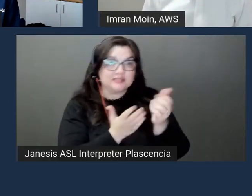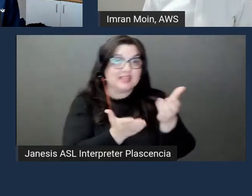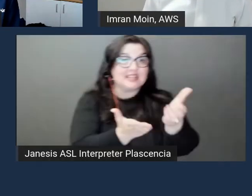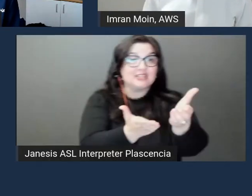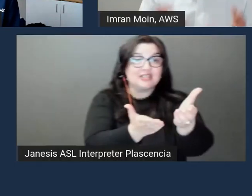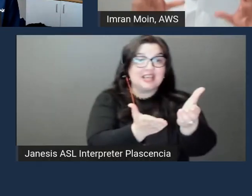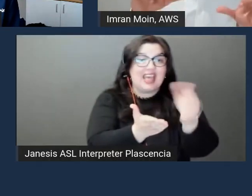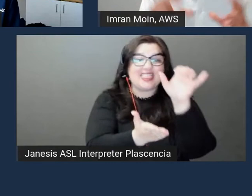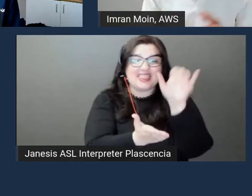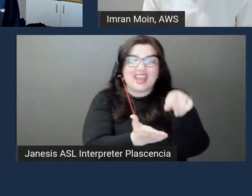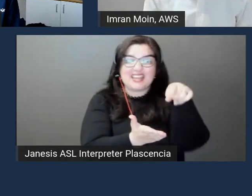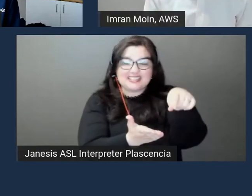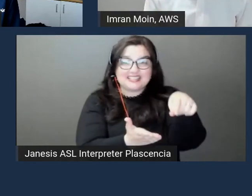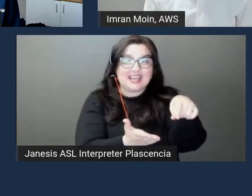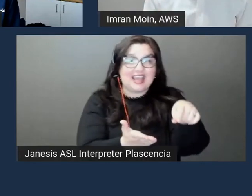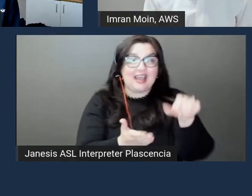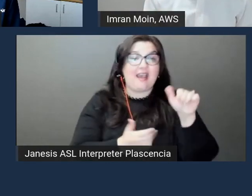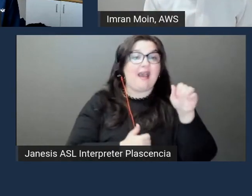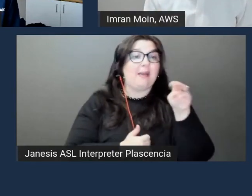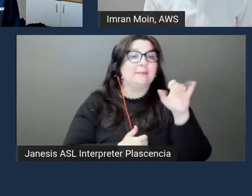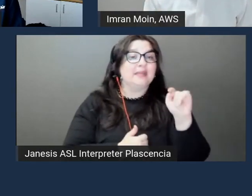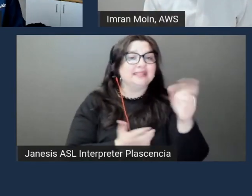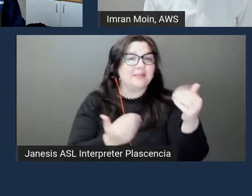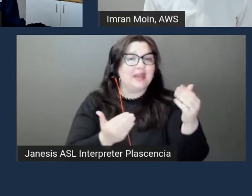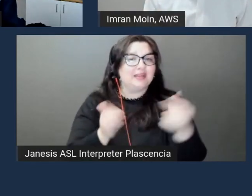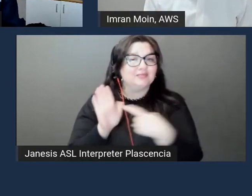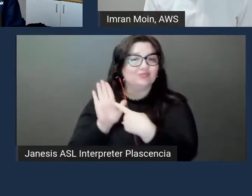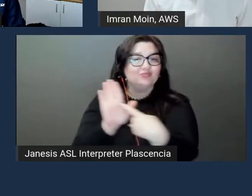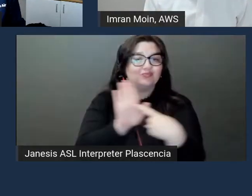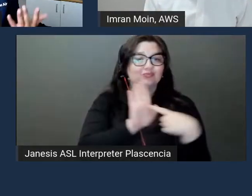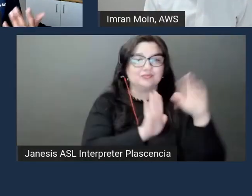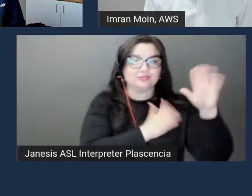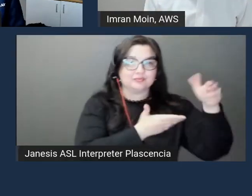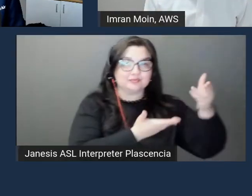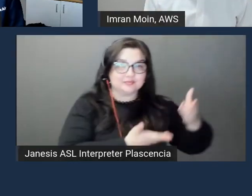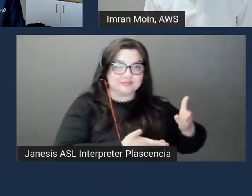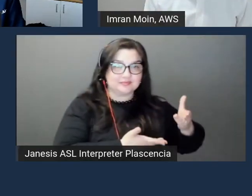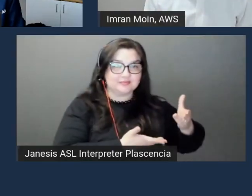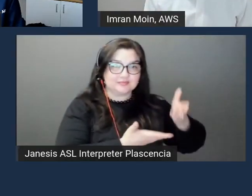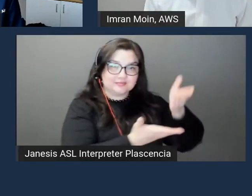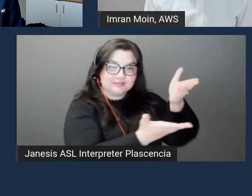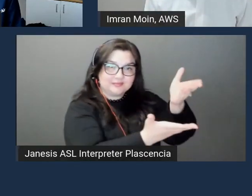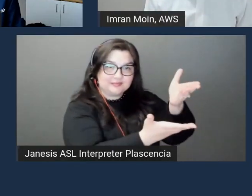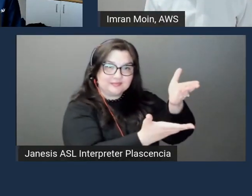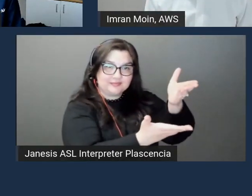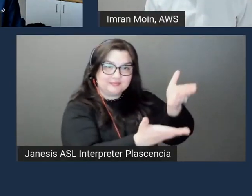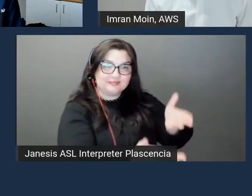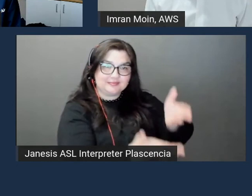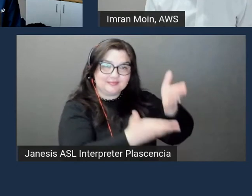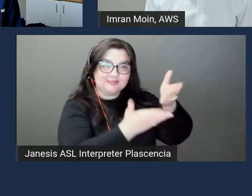(speaking faintly) It's a really simple half a rack unit device.